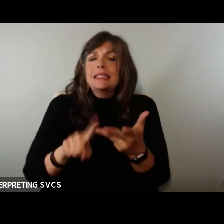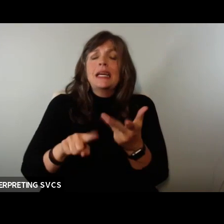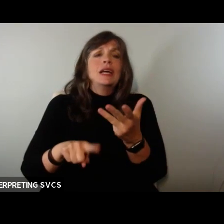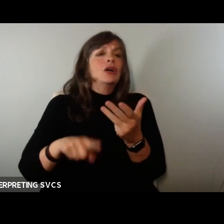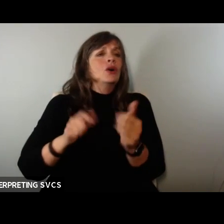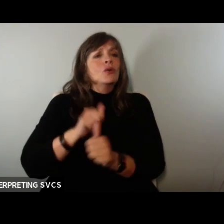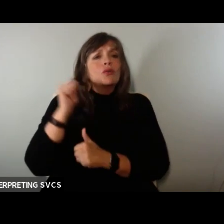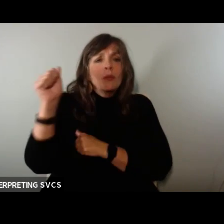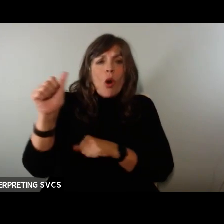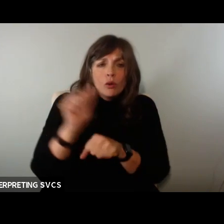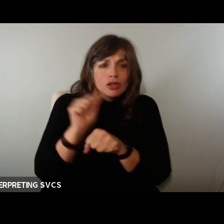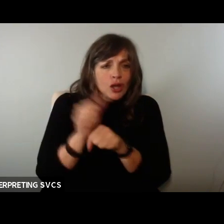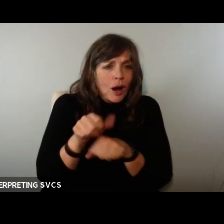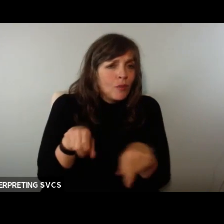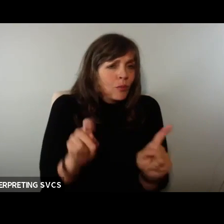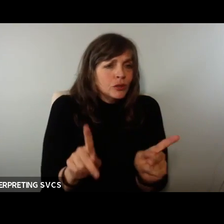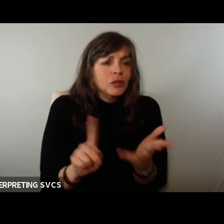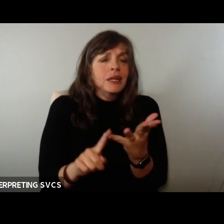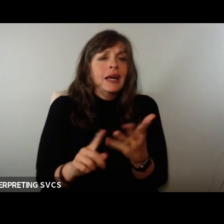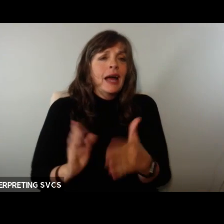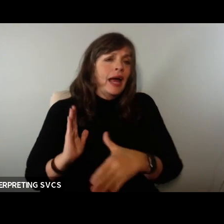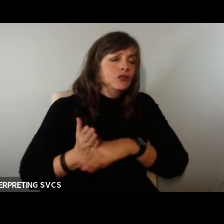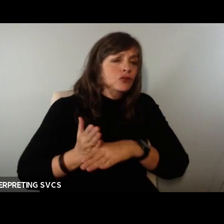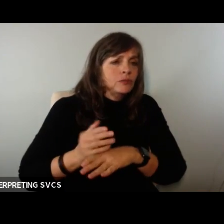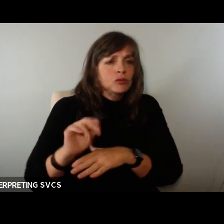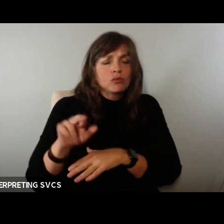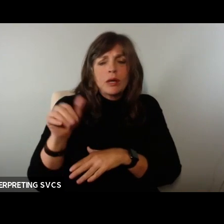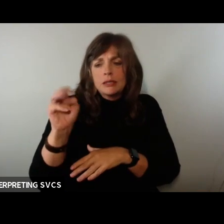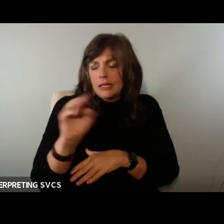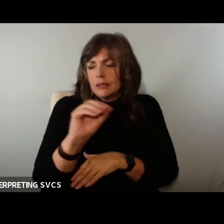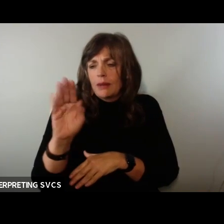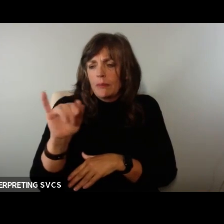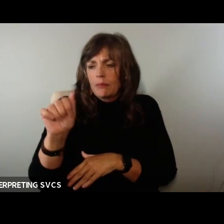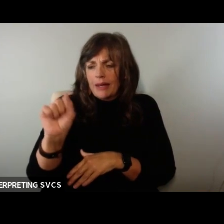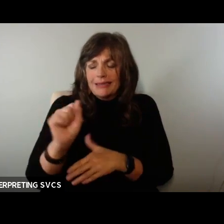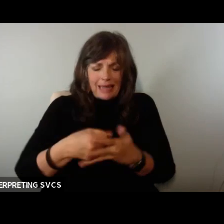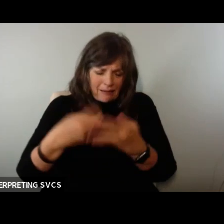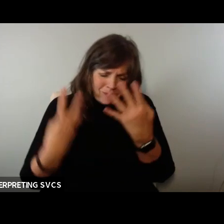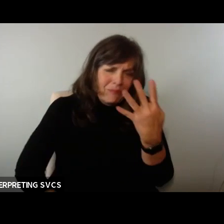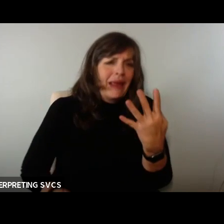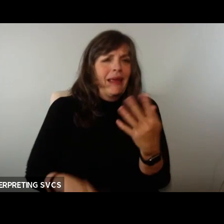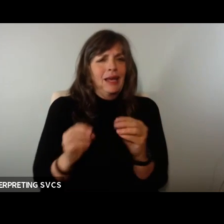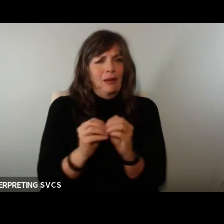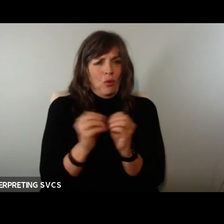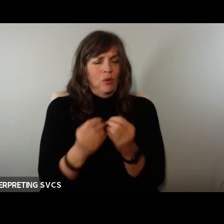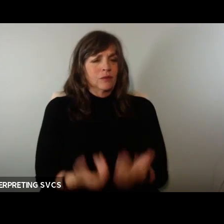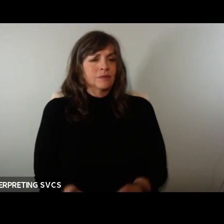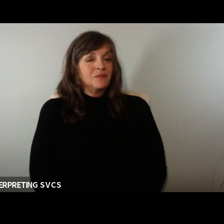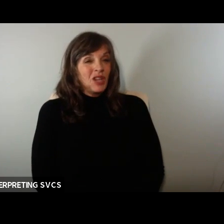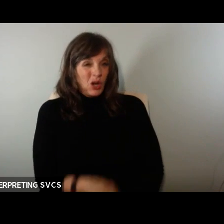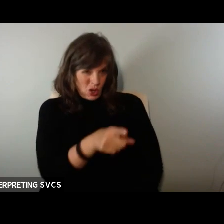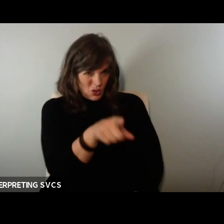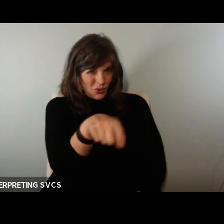and interrupting racism and bias among many others. So, if you need a resource, check here.